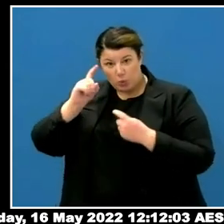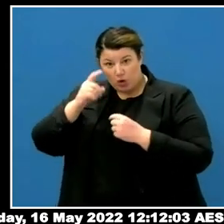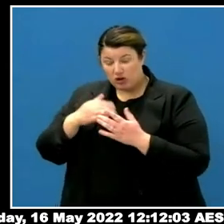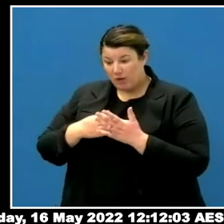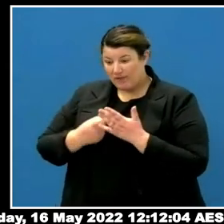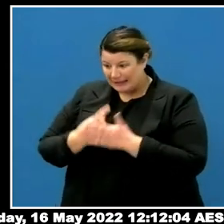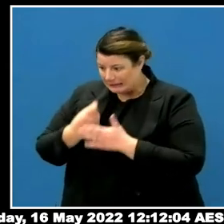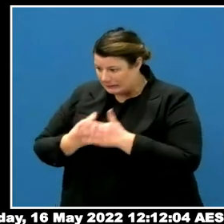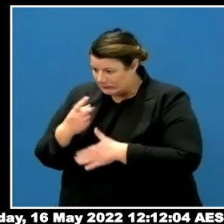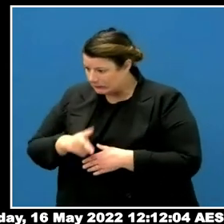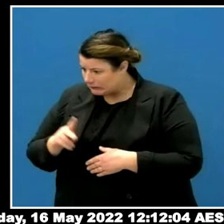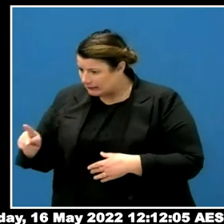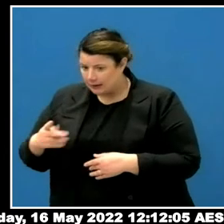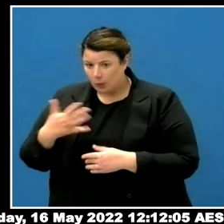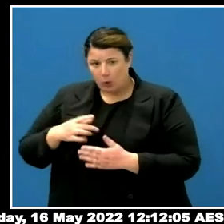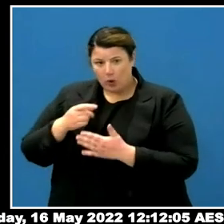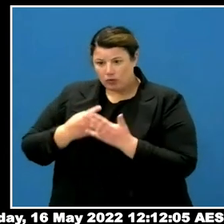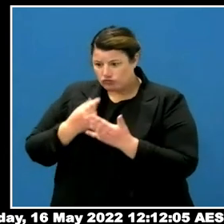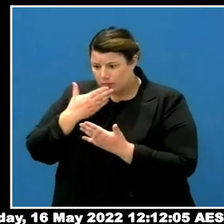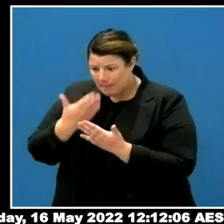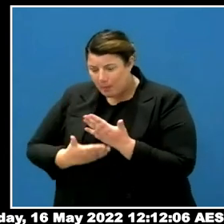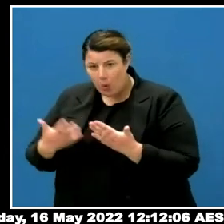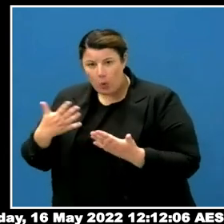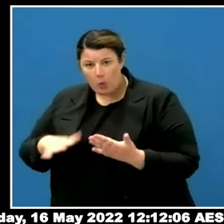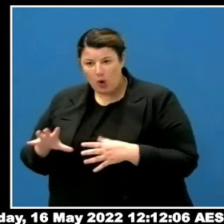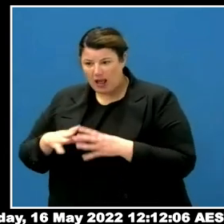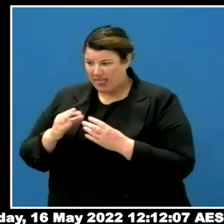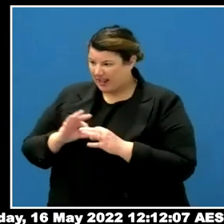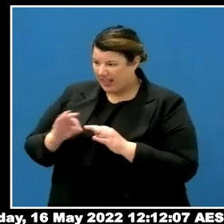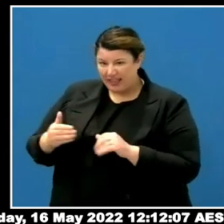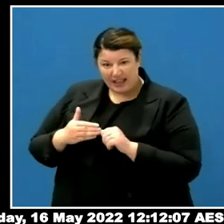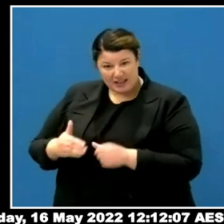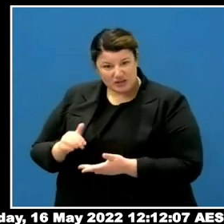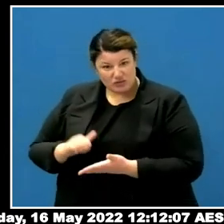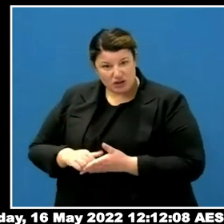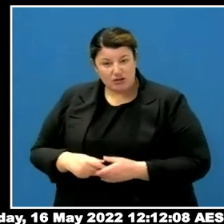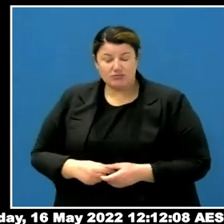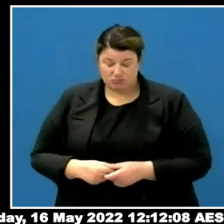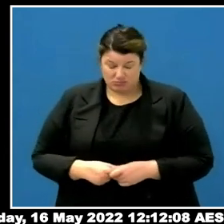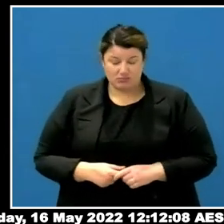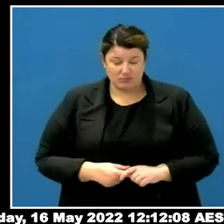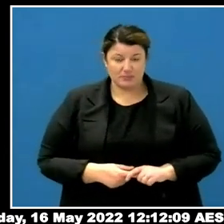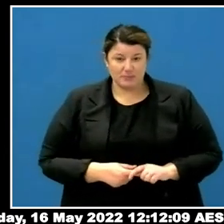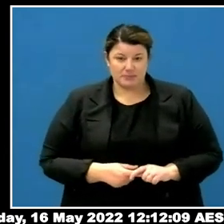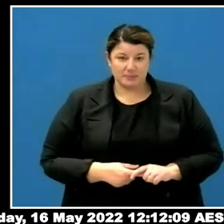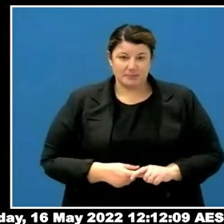Yes. MR FOGARTY: In this email, you refer to the suspension and his grandmother